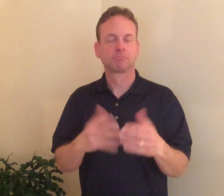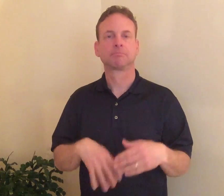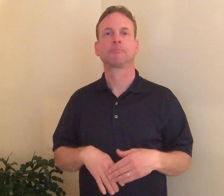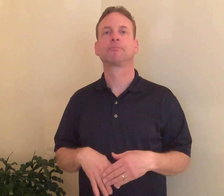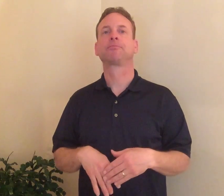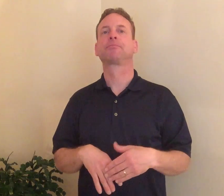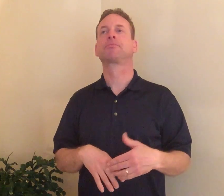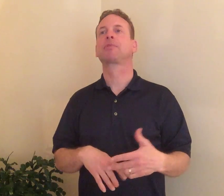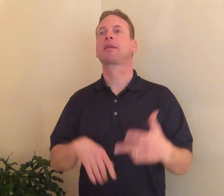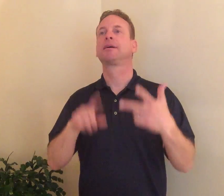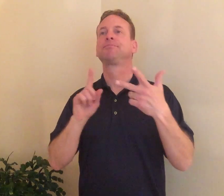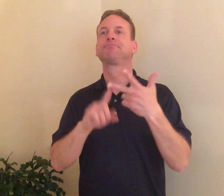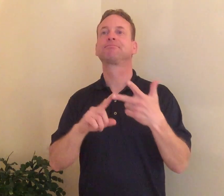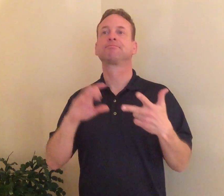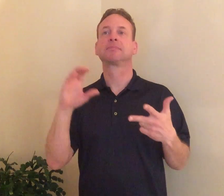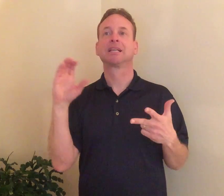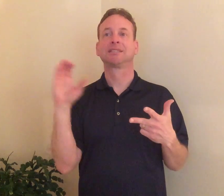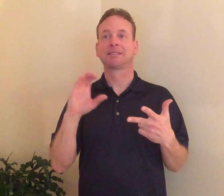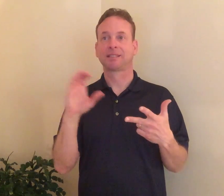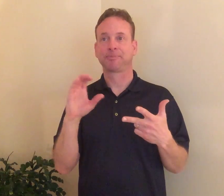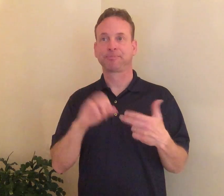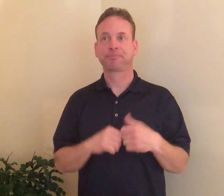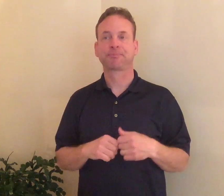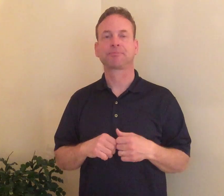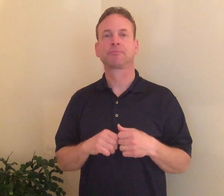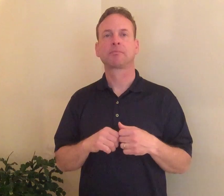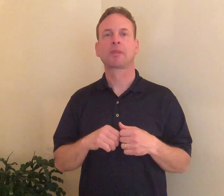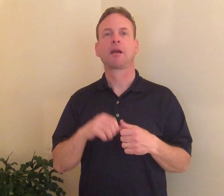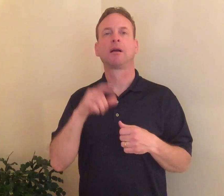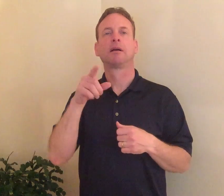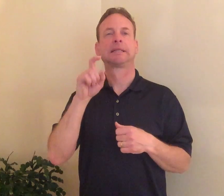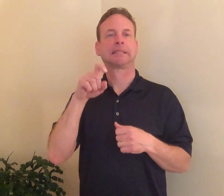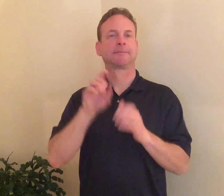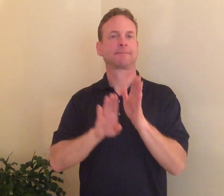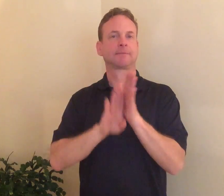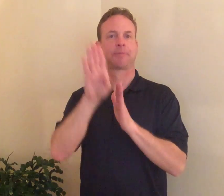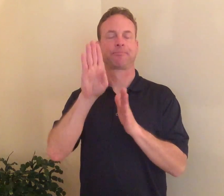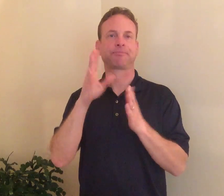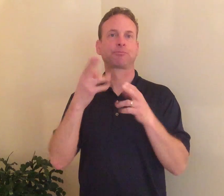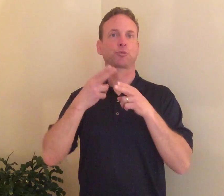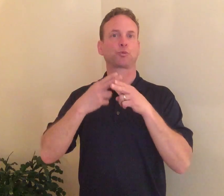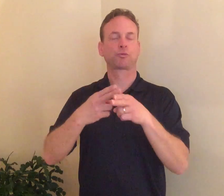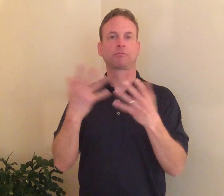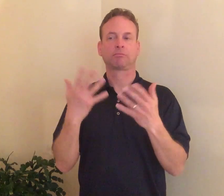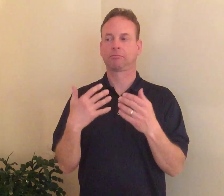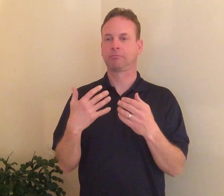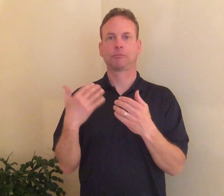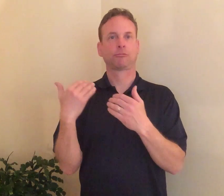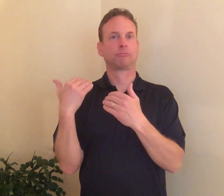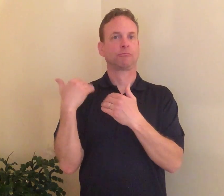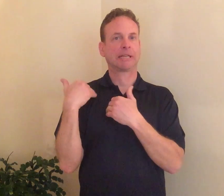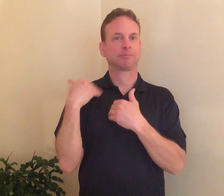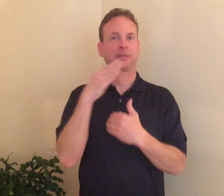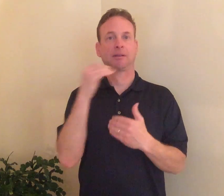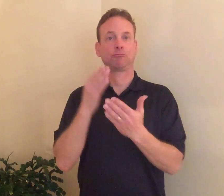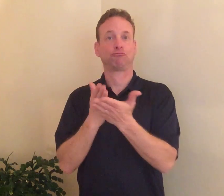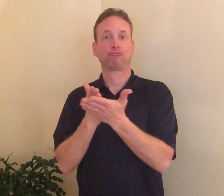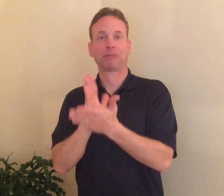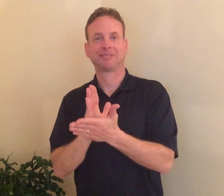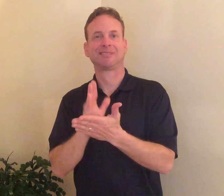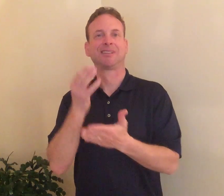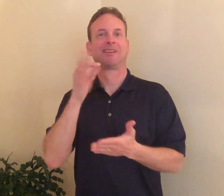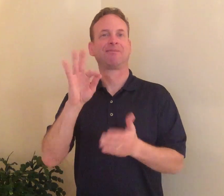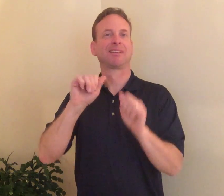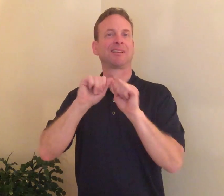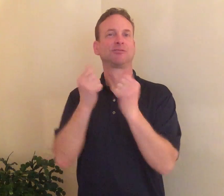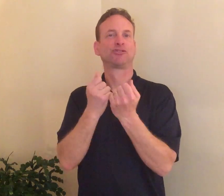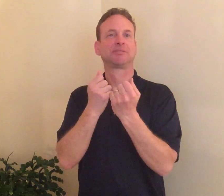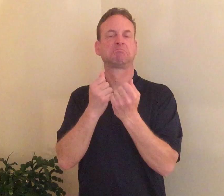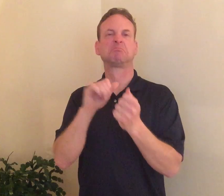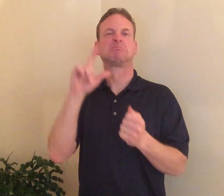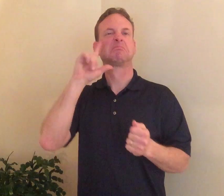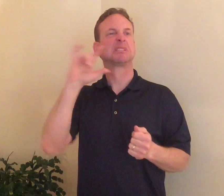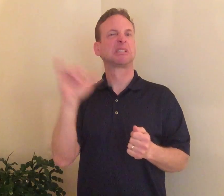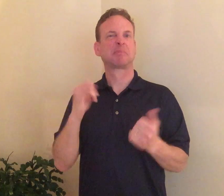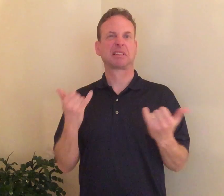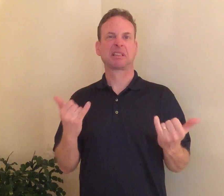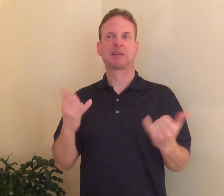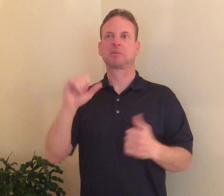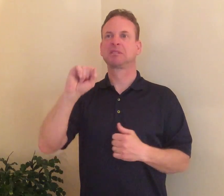C) A document for "rights and responsibilities of the agency" needs to be developed - like